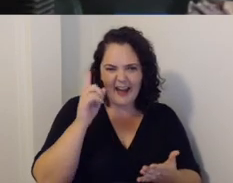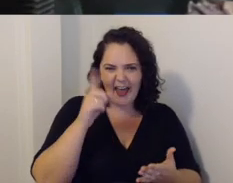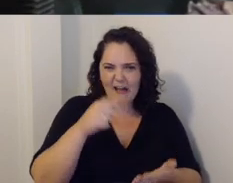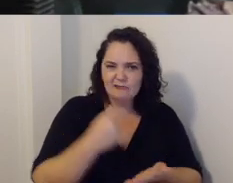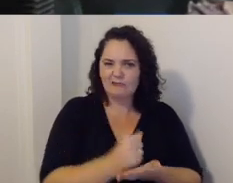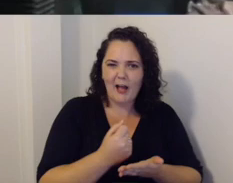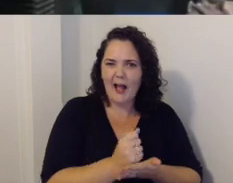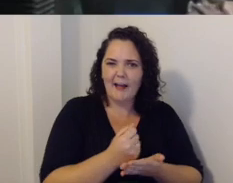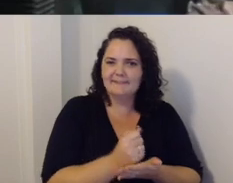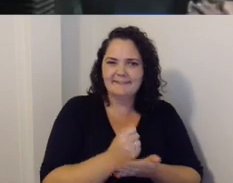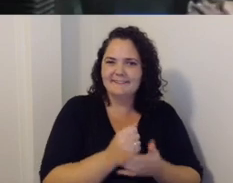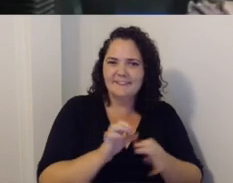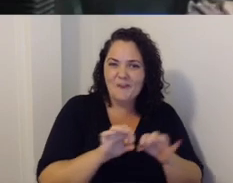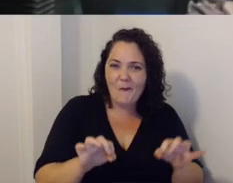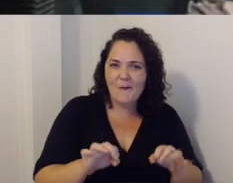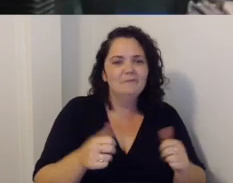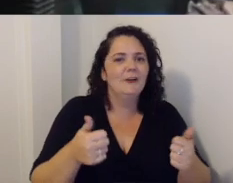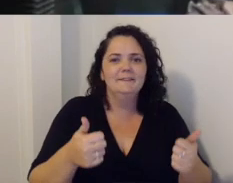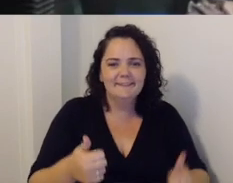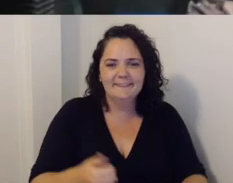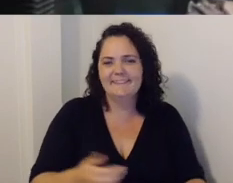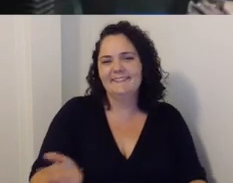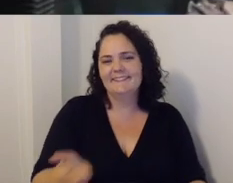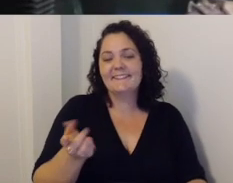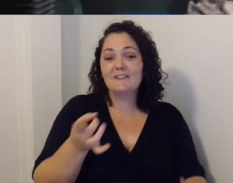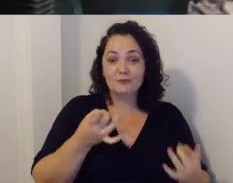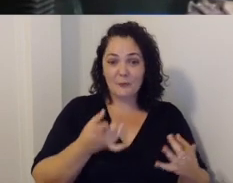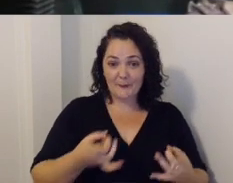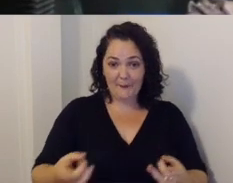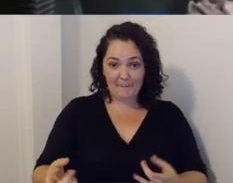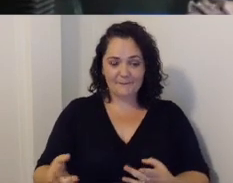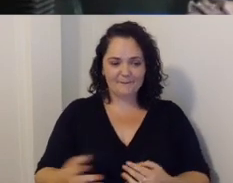back of a spoon right now, that's beautiful, get yourselves all set, we're going to get